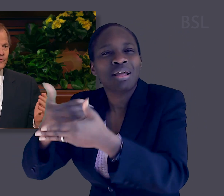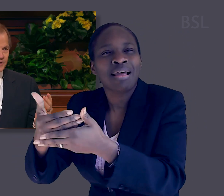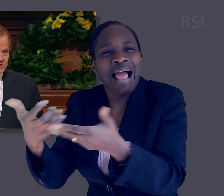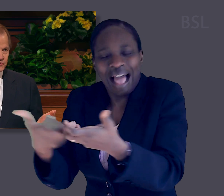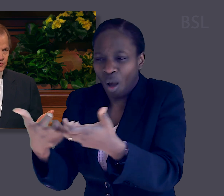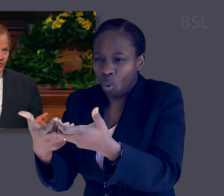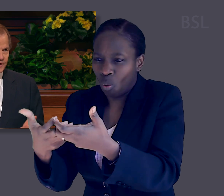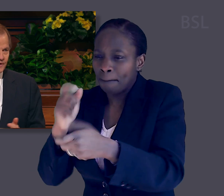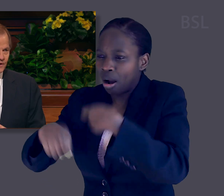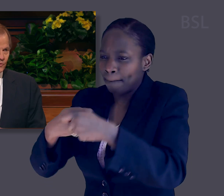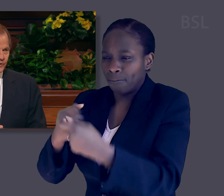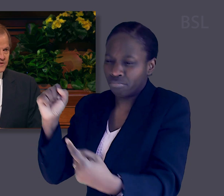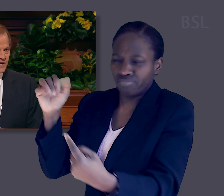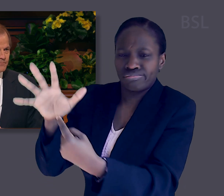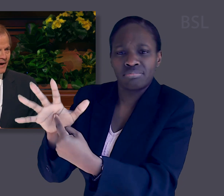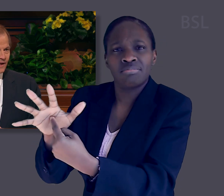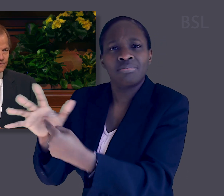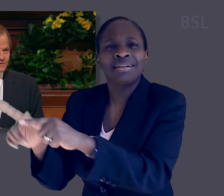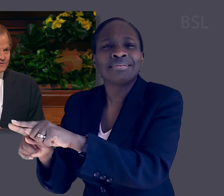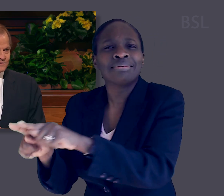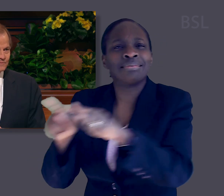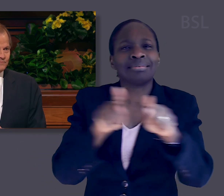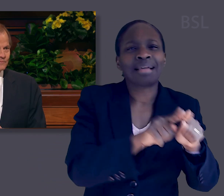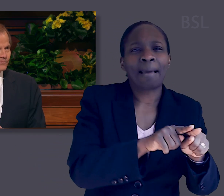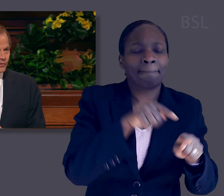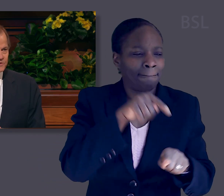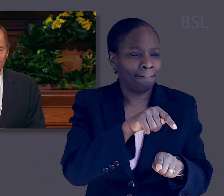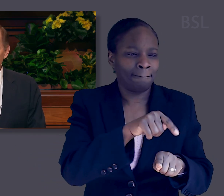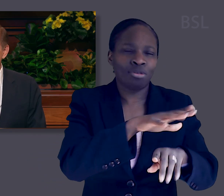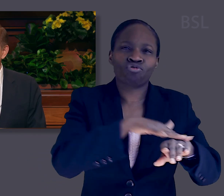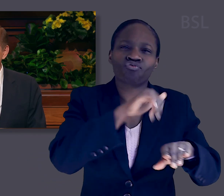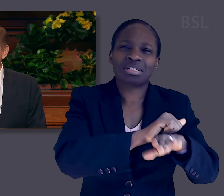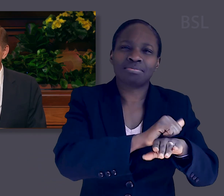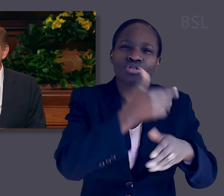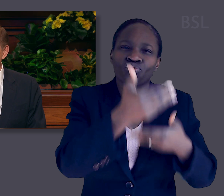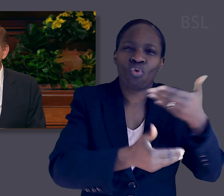the Easter story, with the same balance, fulness, and rich religious tradition